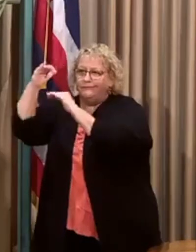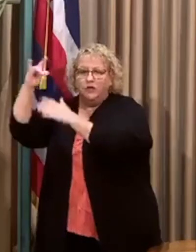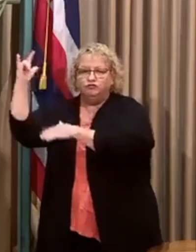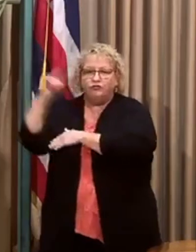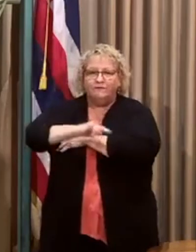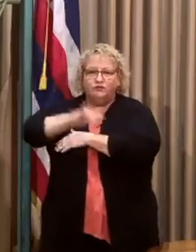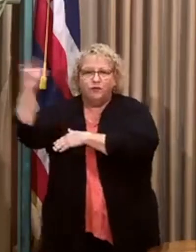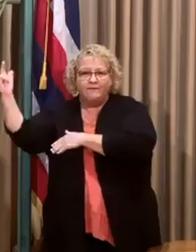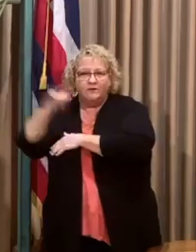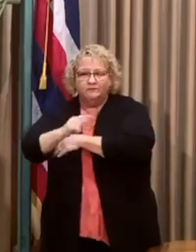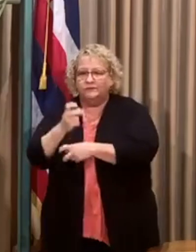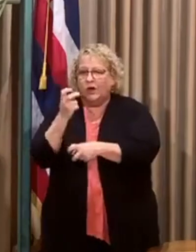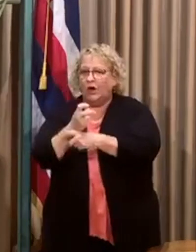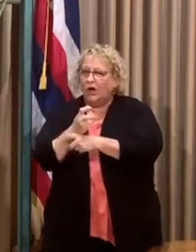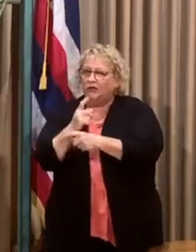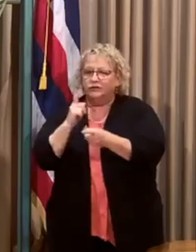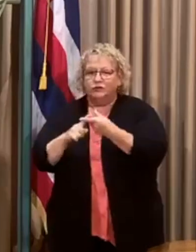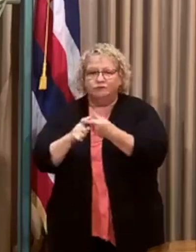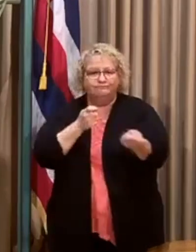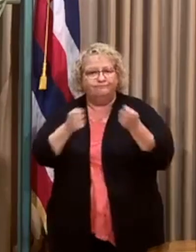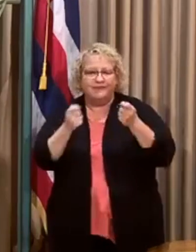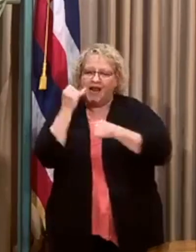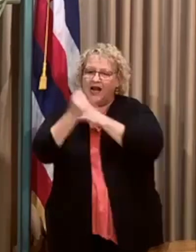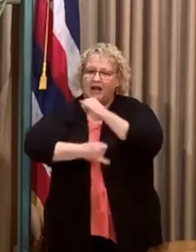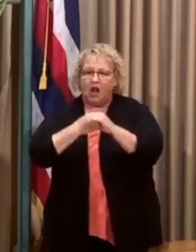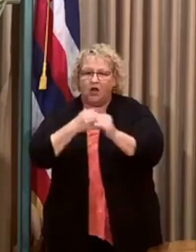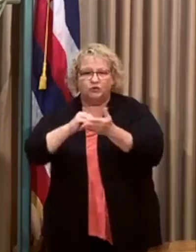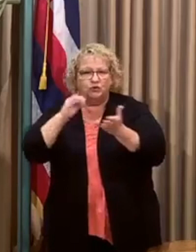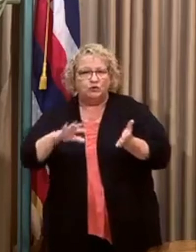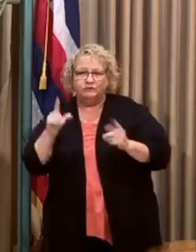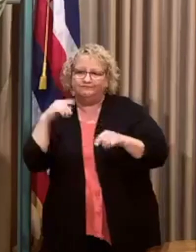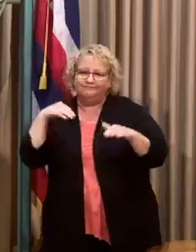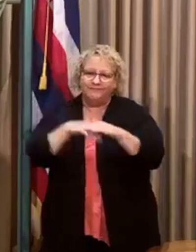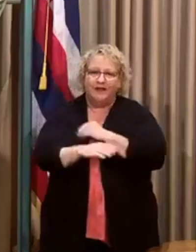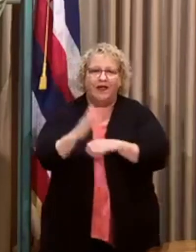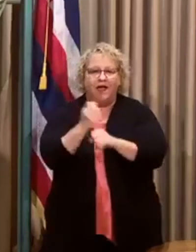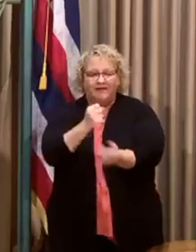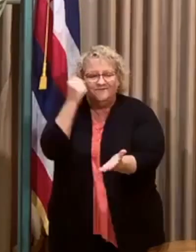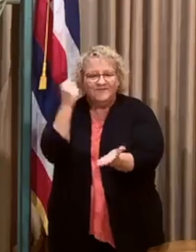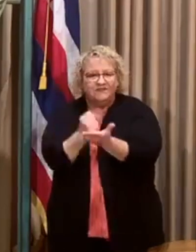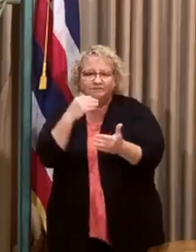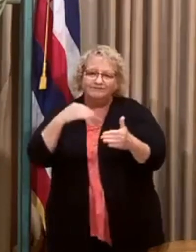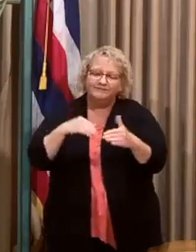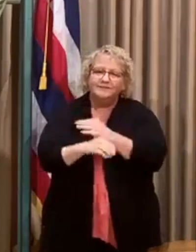and difficulties for international students to get visas to come into this country.